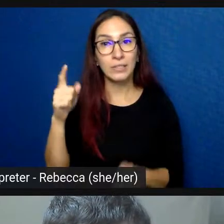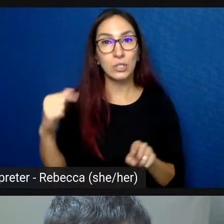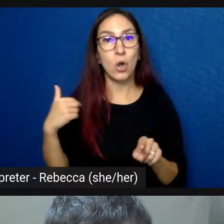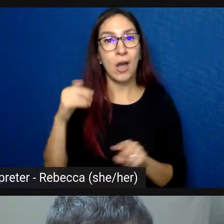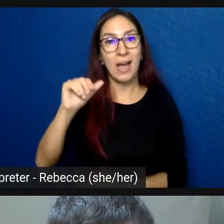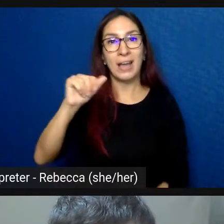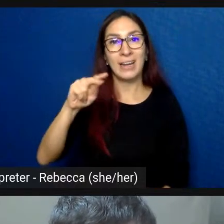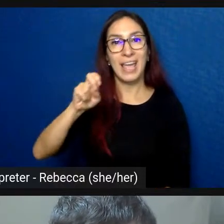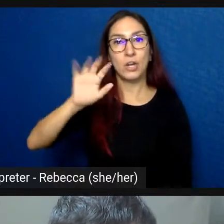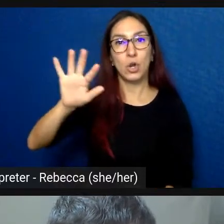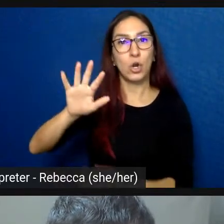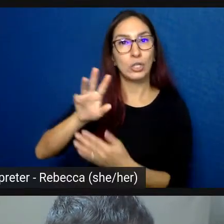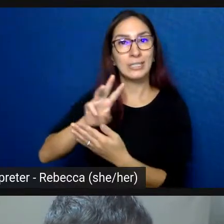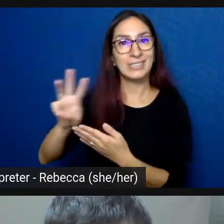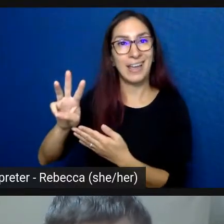Because